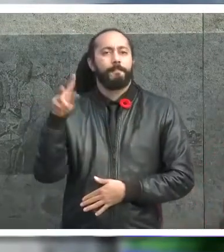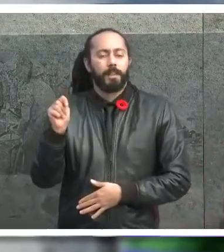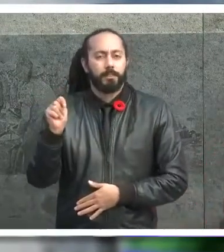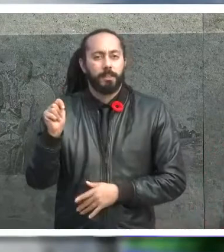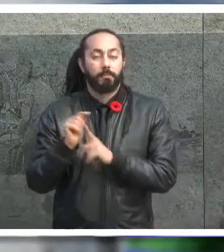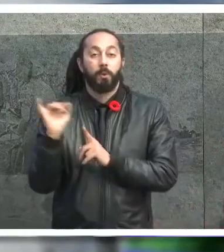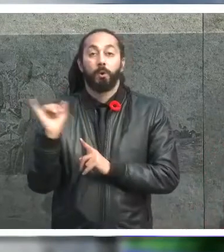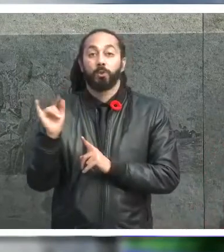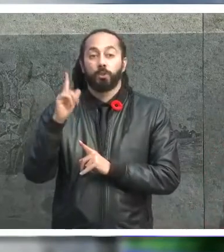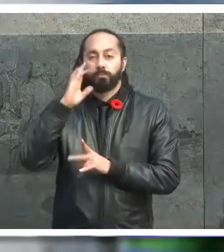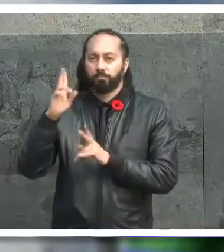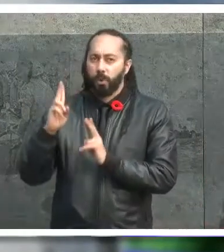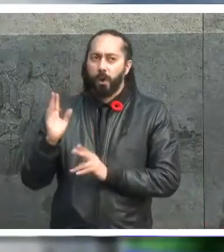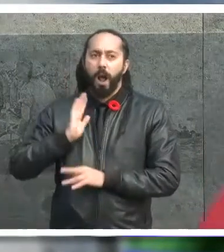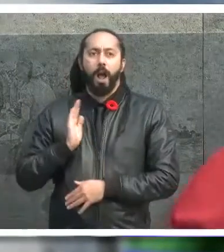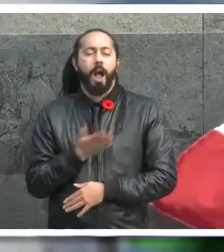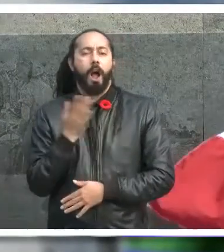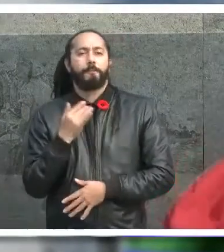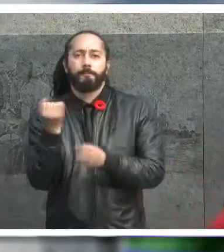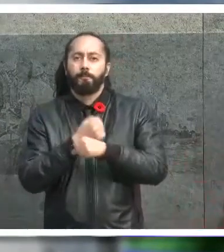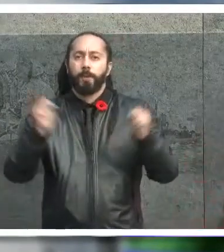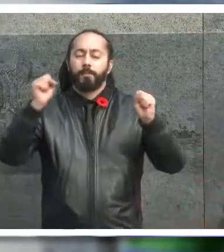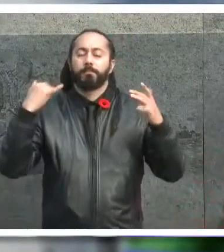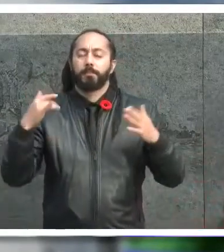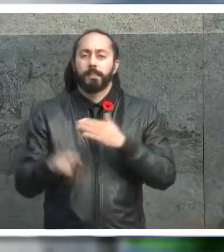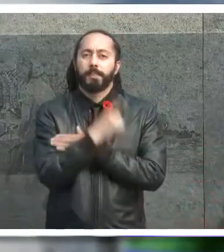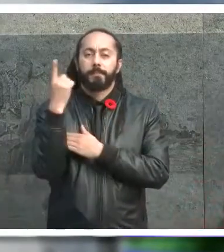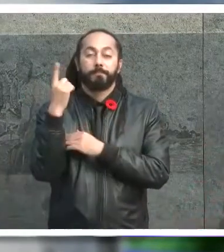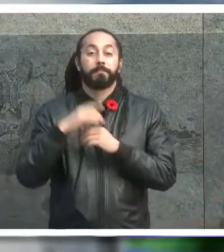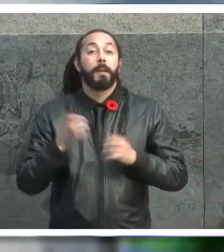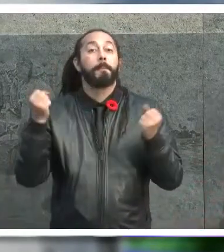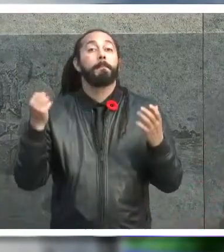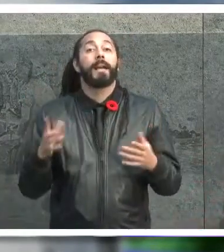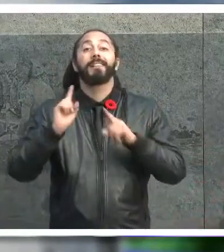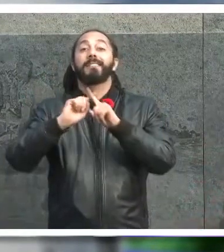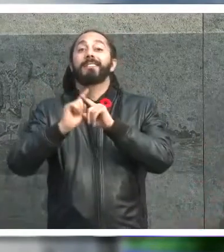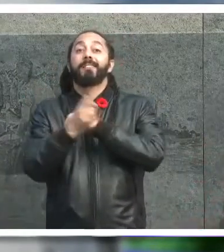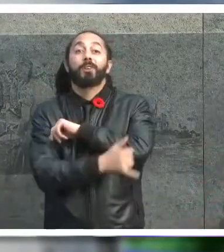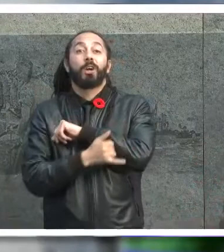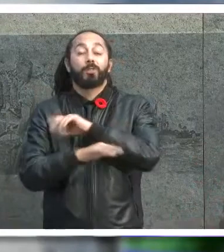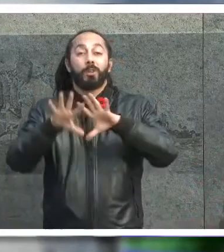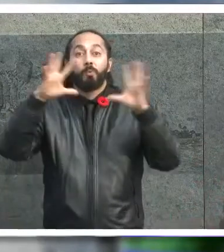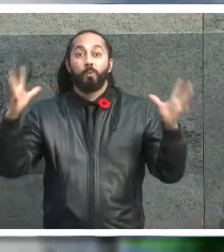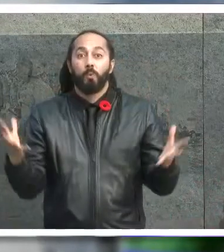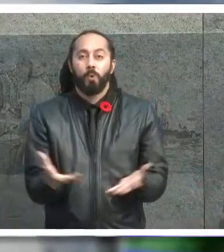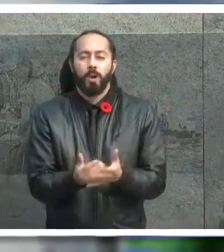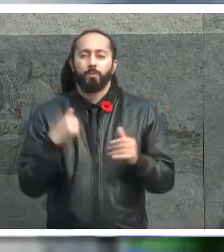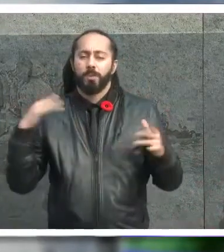this is a reminder of bravery and sacrifice and the freedoms we have today. Like many nations around the world